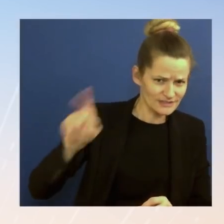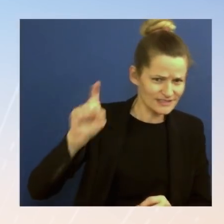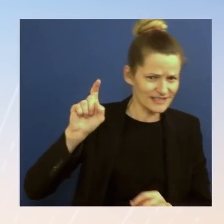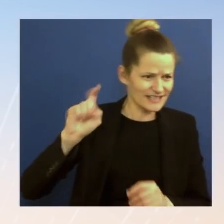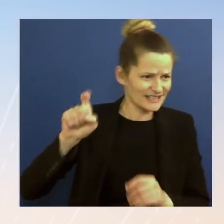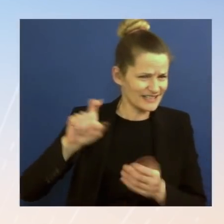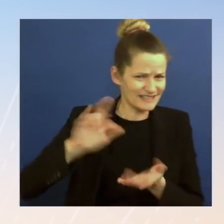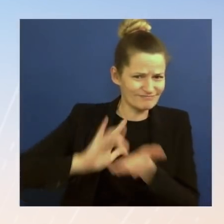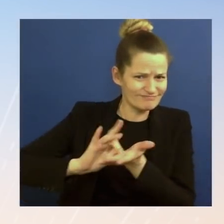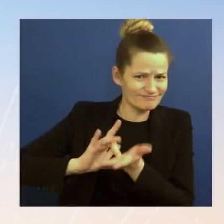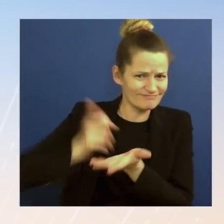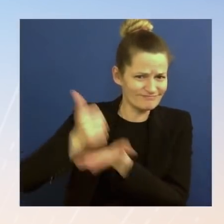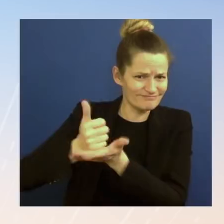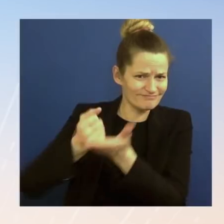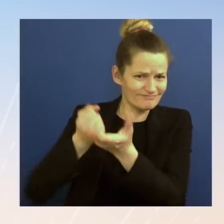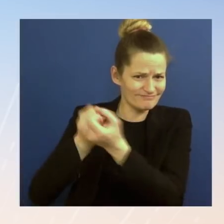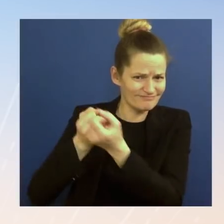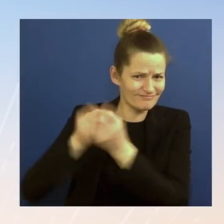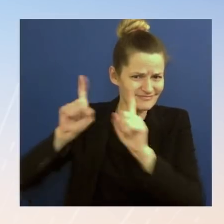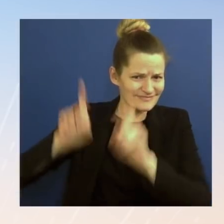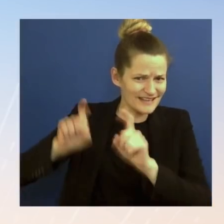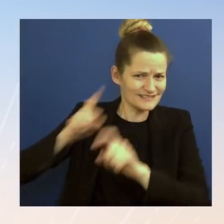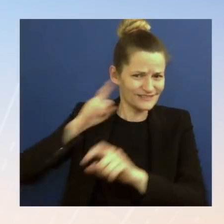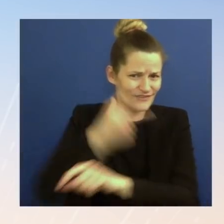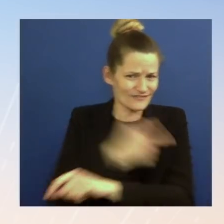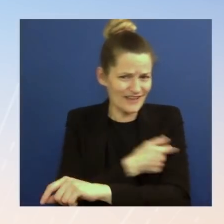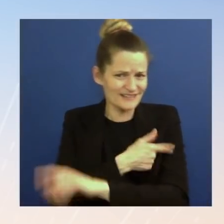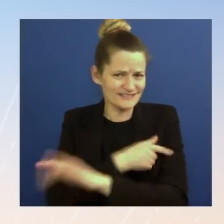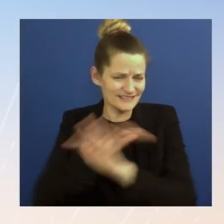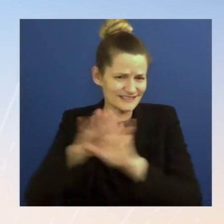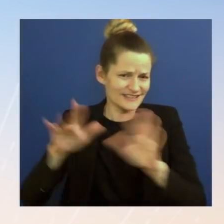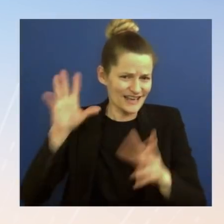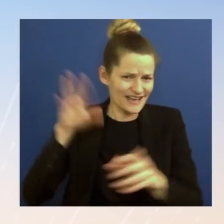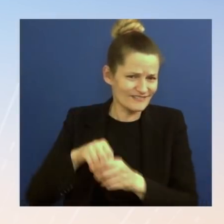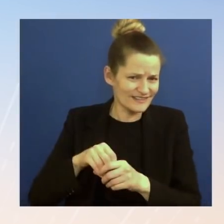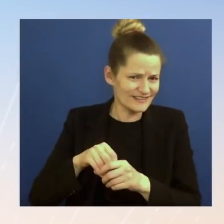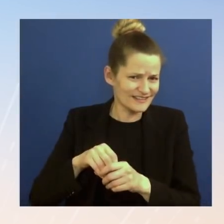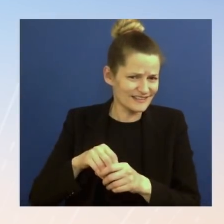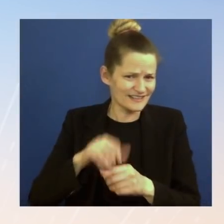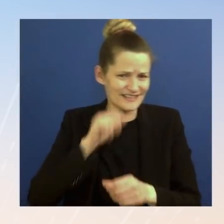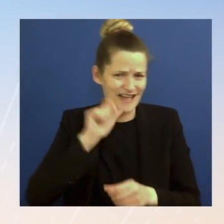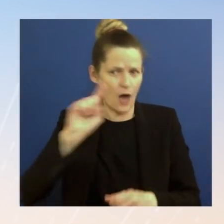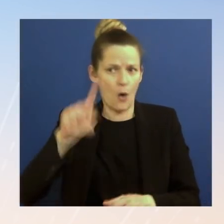that it's not only in the United -- in the U.S. government's interest to continue, but it's in the interest of the American people,